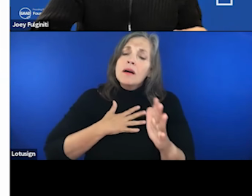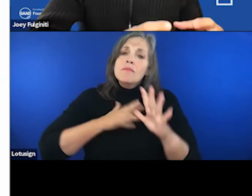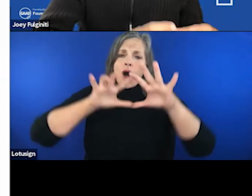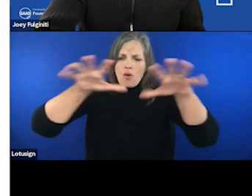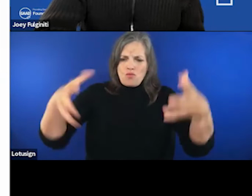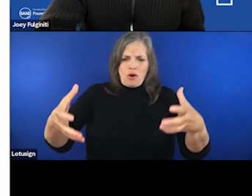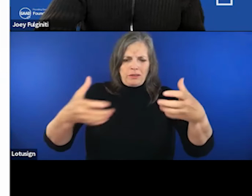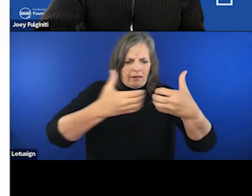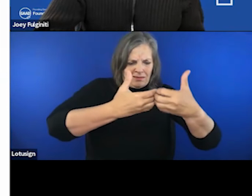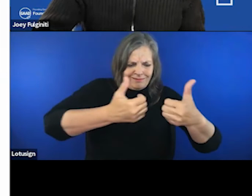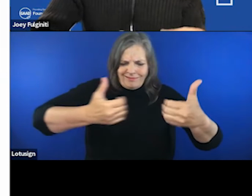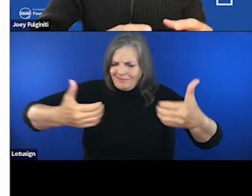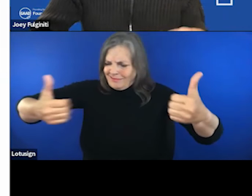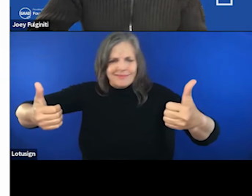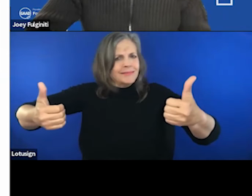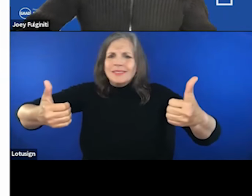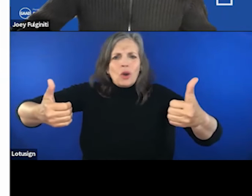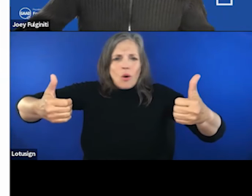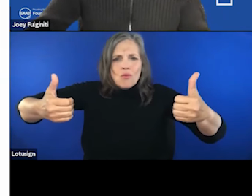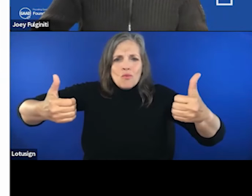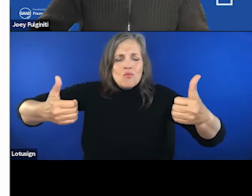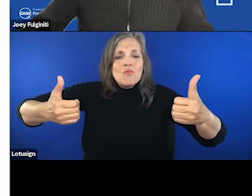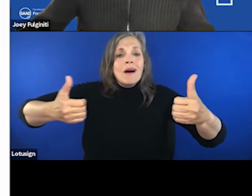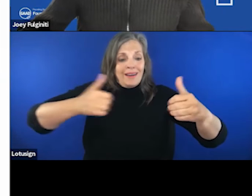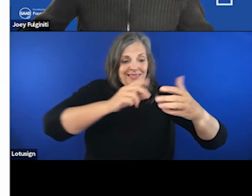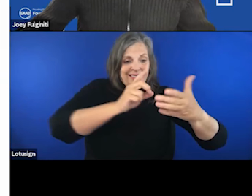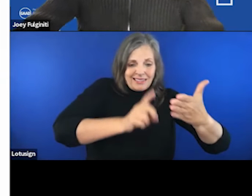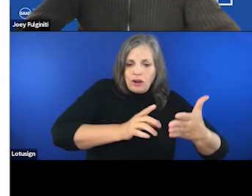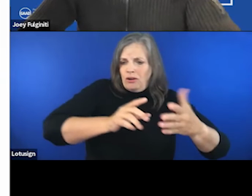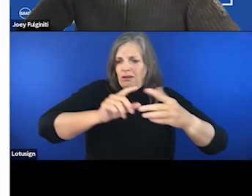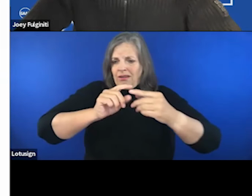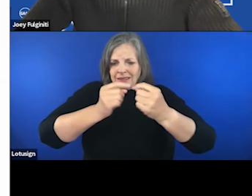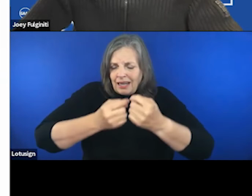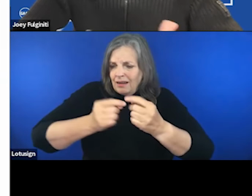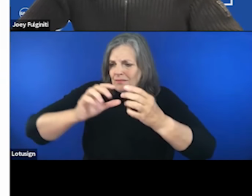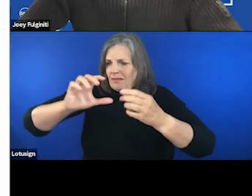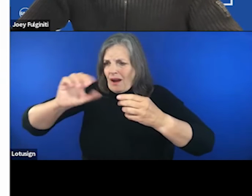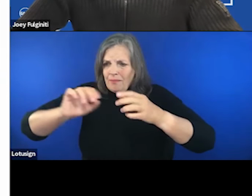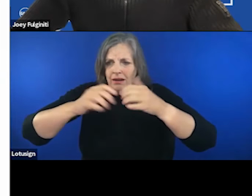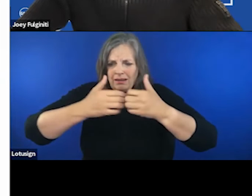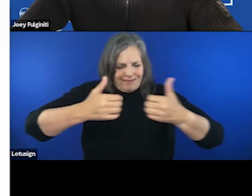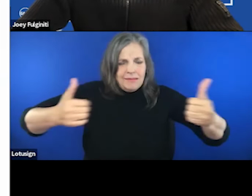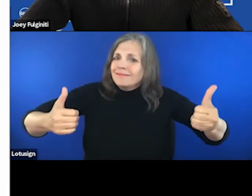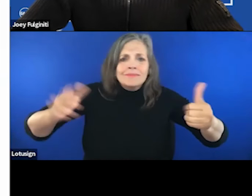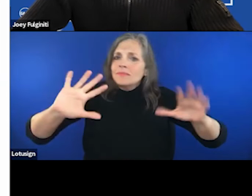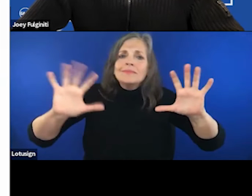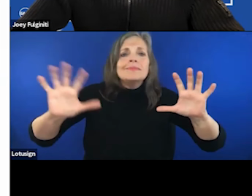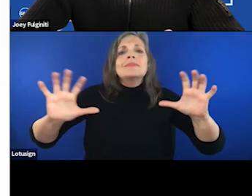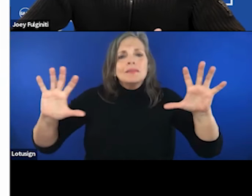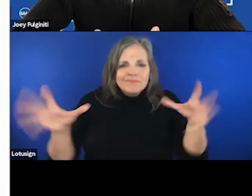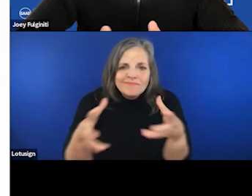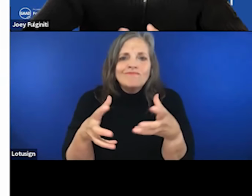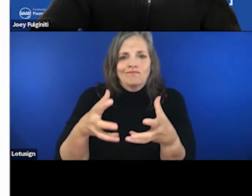only designers but teams and companies so uh in my first experience as in a design agency i noticed